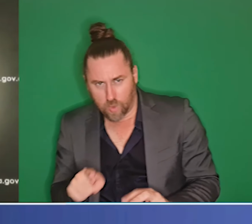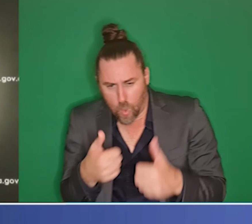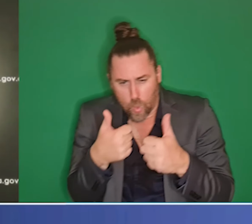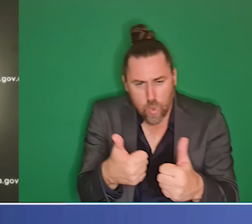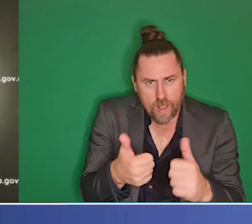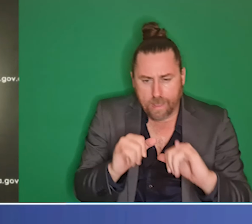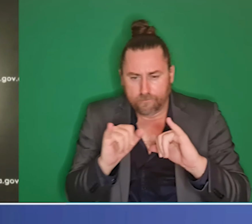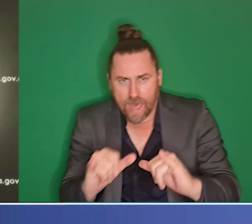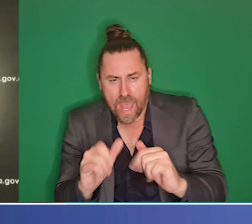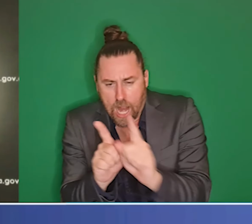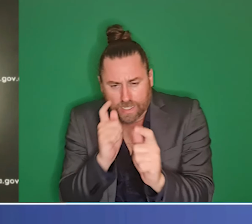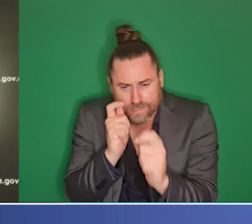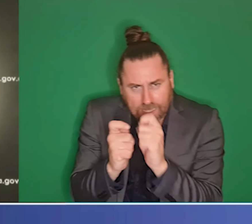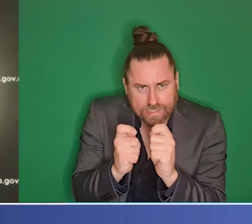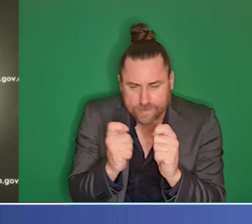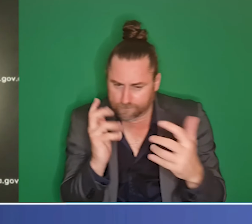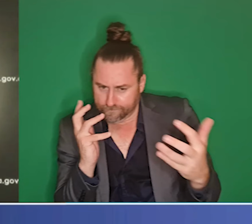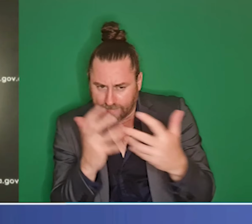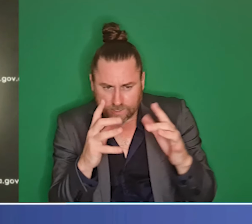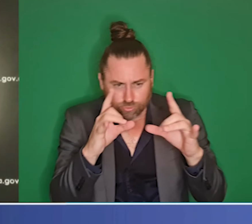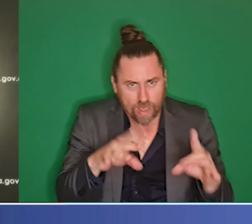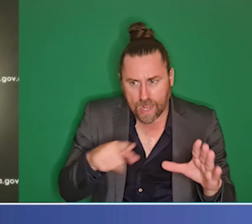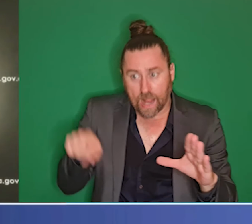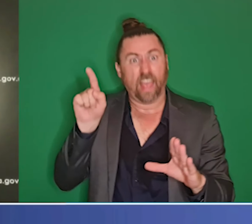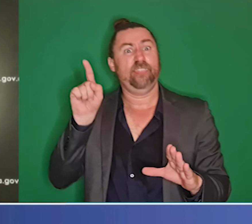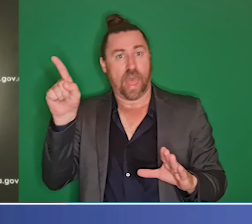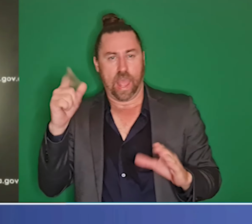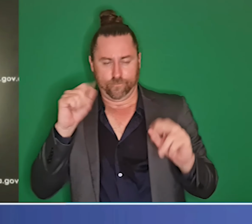and I'm hopeful that that will be very promising.